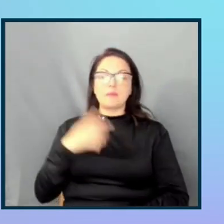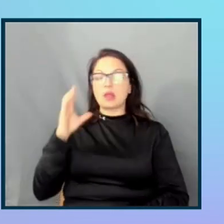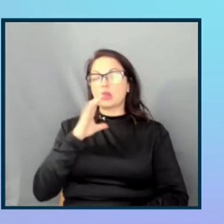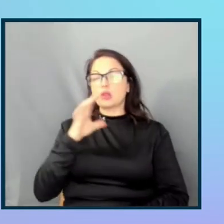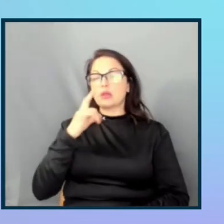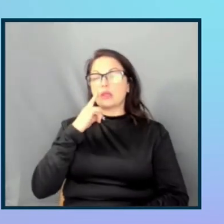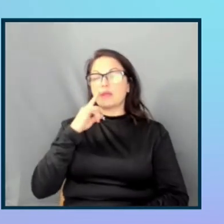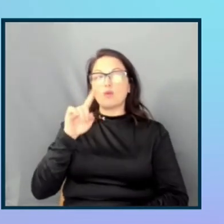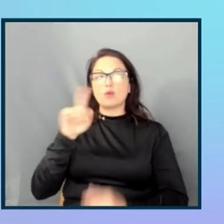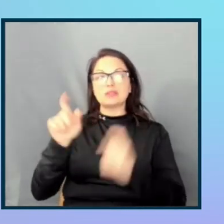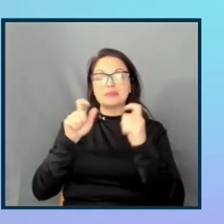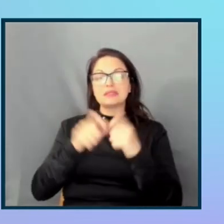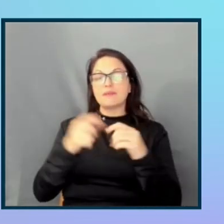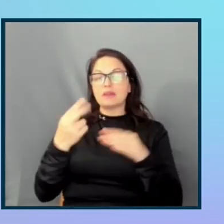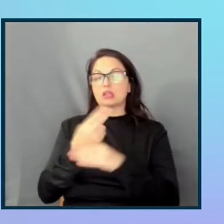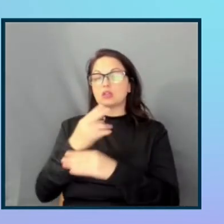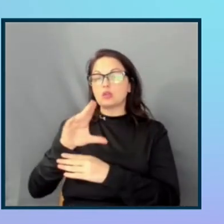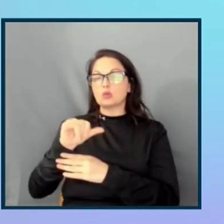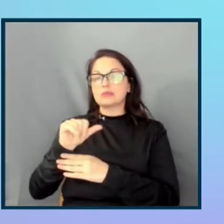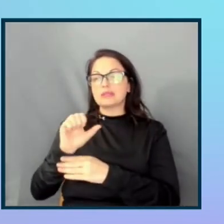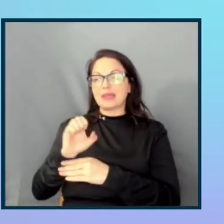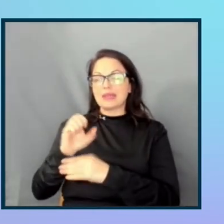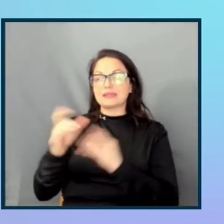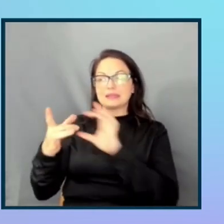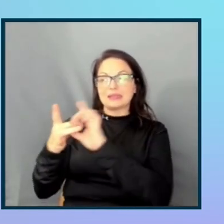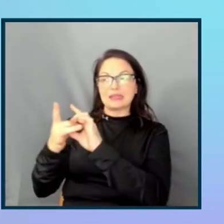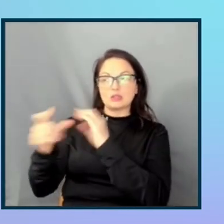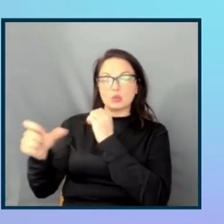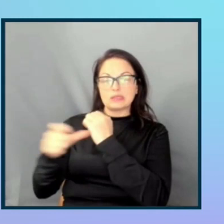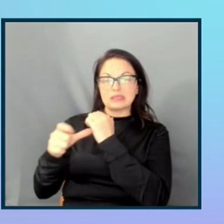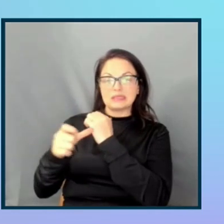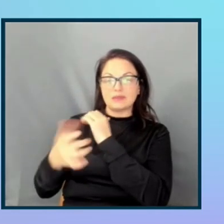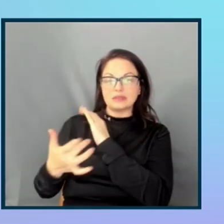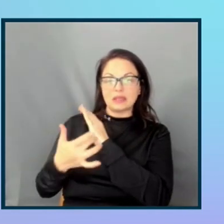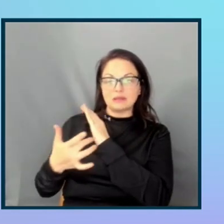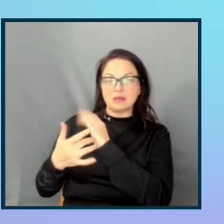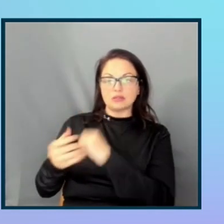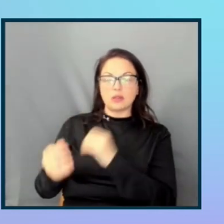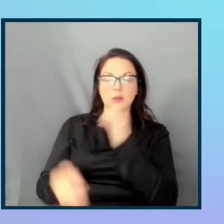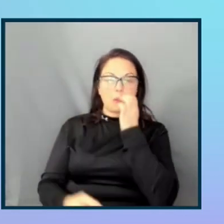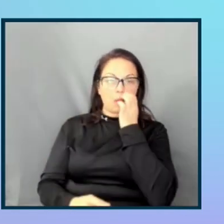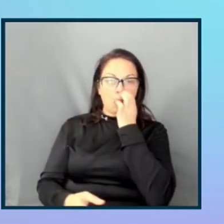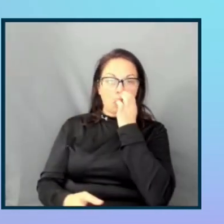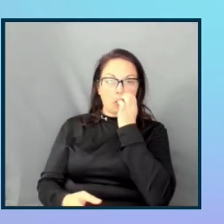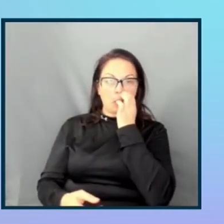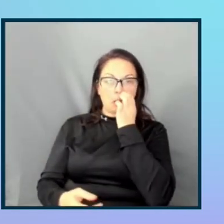that is linked to an assistive technology? Do I want to know for example, whether a dragon, naturally speaking,